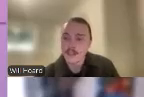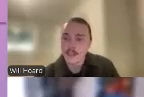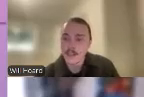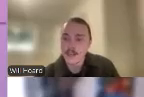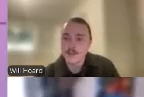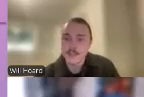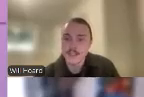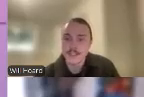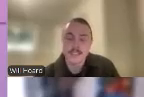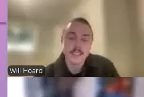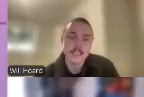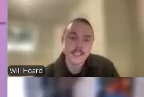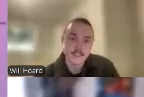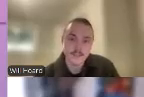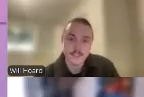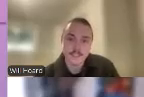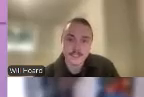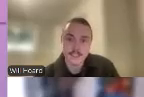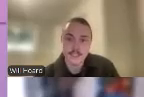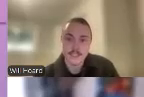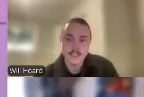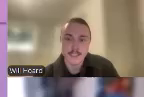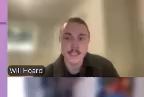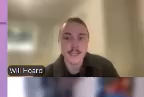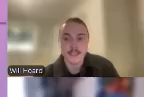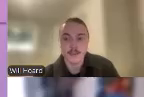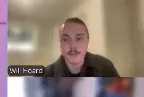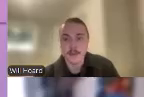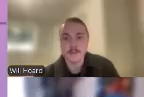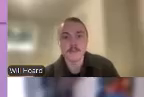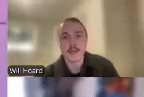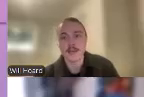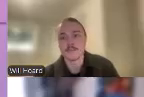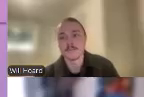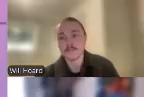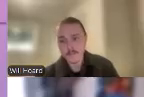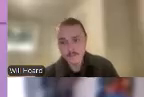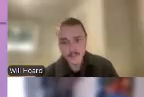that one being the Tuskegee syphilis study in Tuskegee, Alabama.